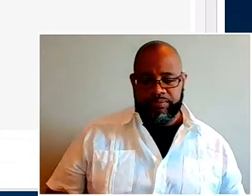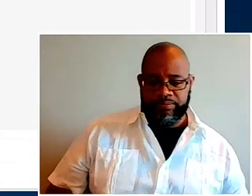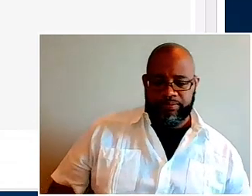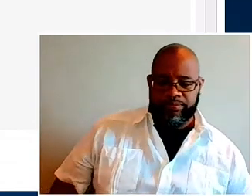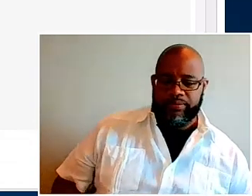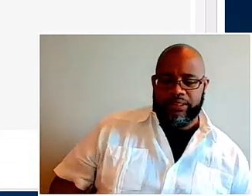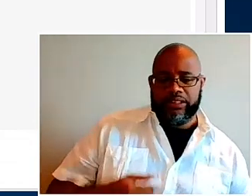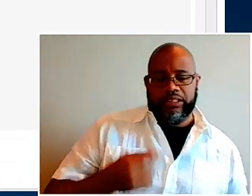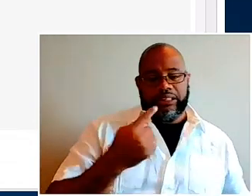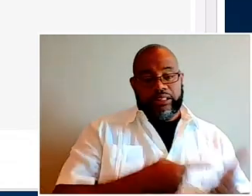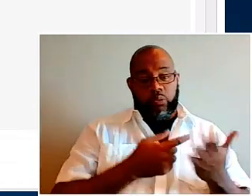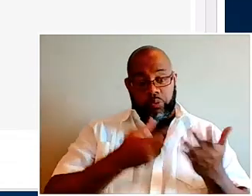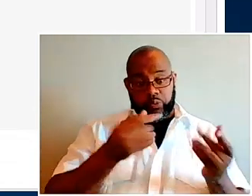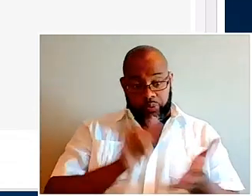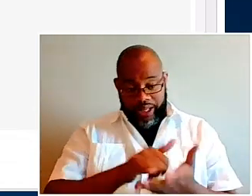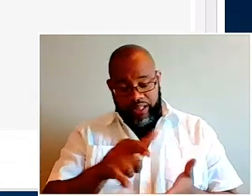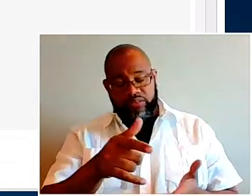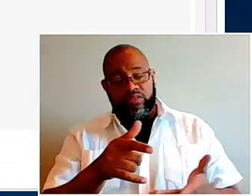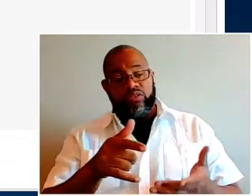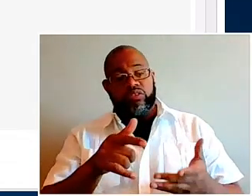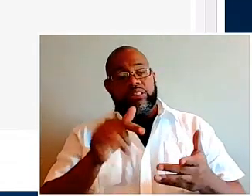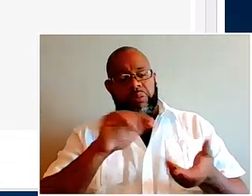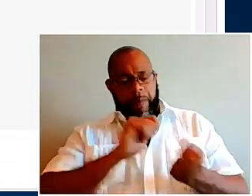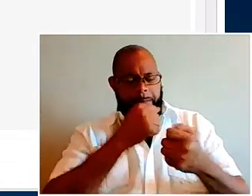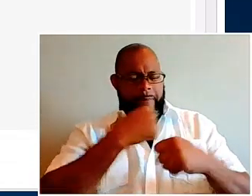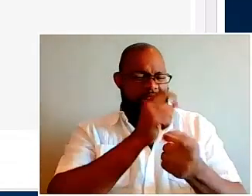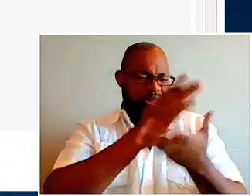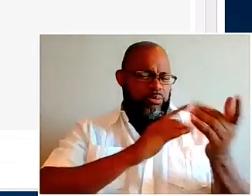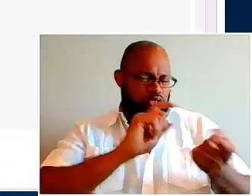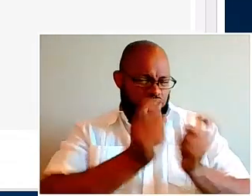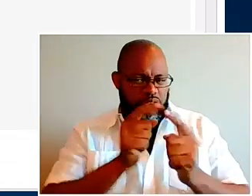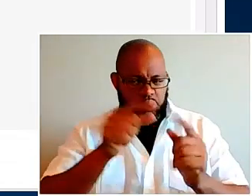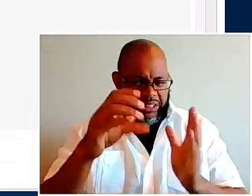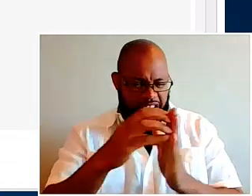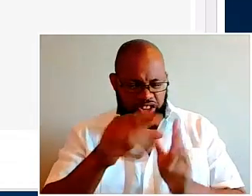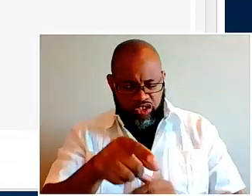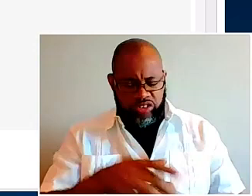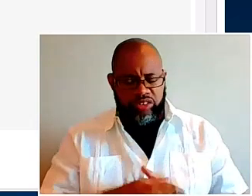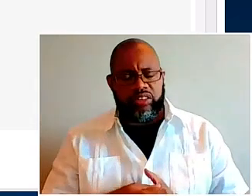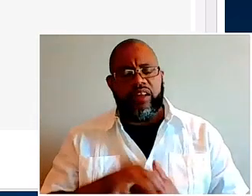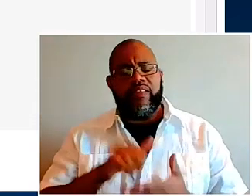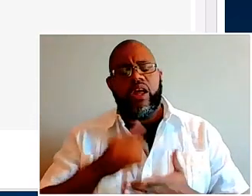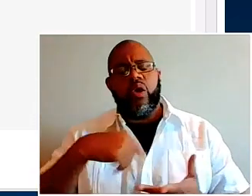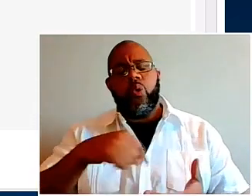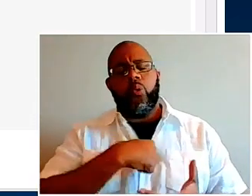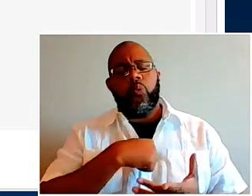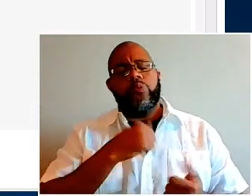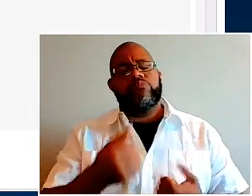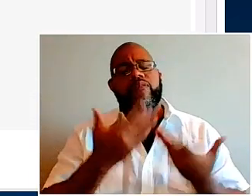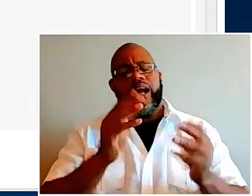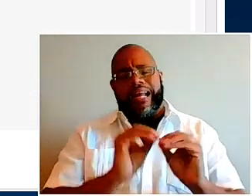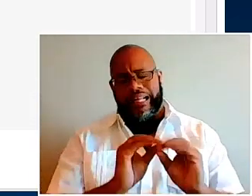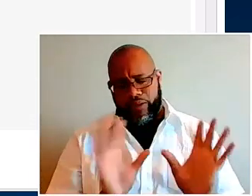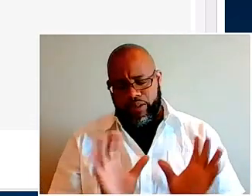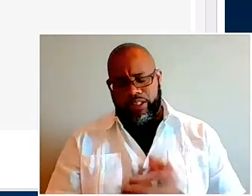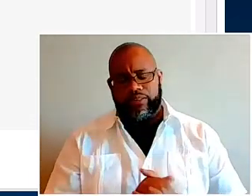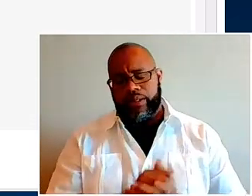Overall, we made some changes to this section that reworks it to provide clarity because we believe the current way